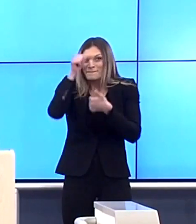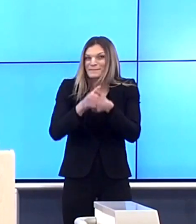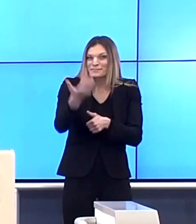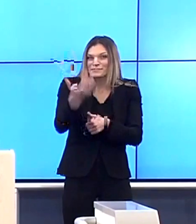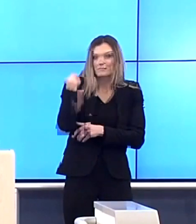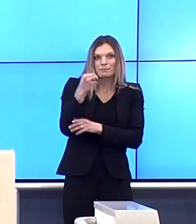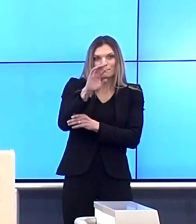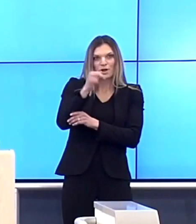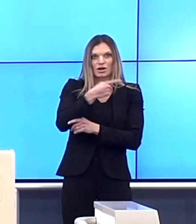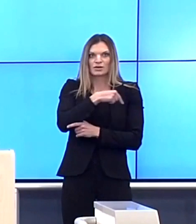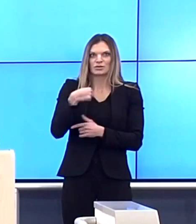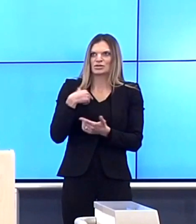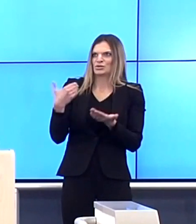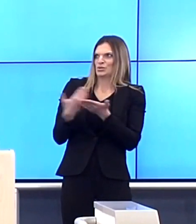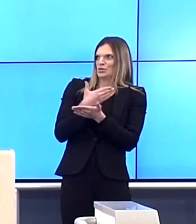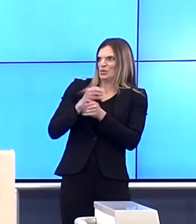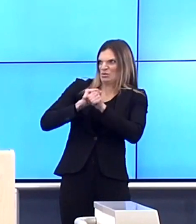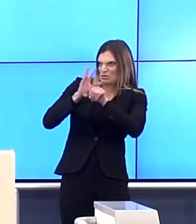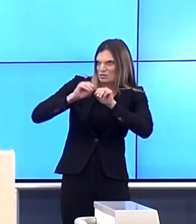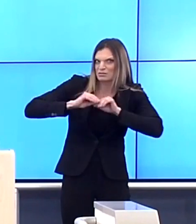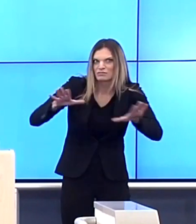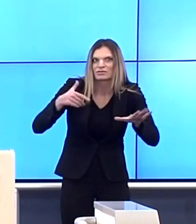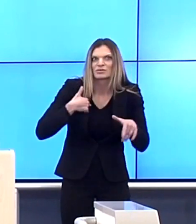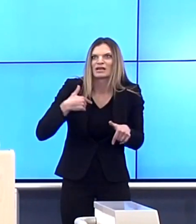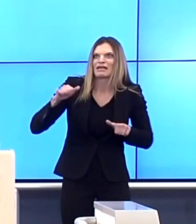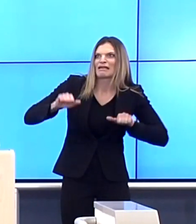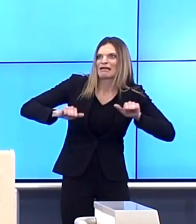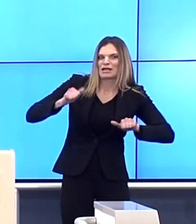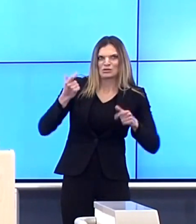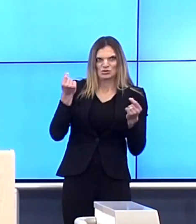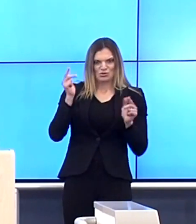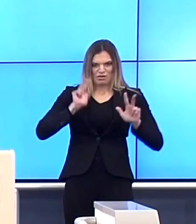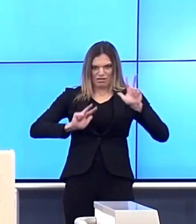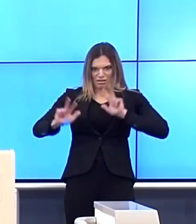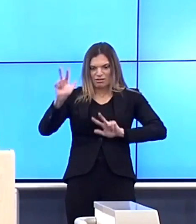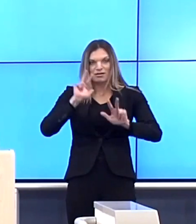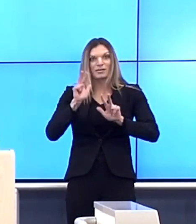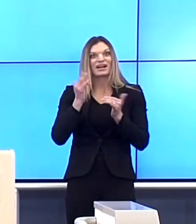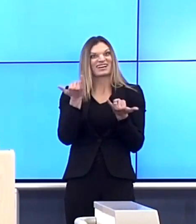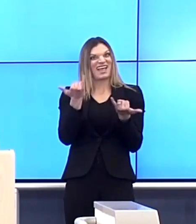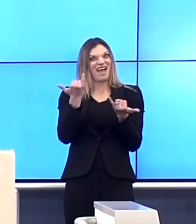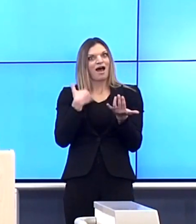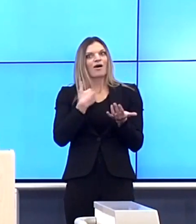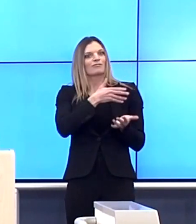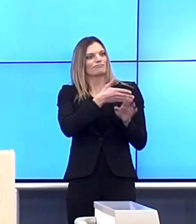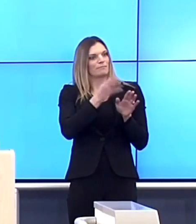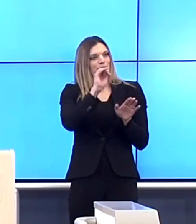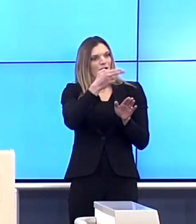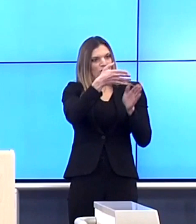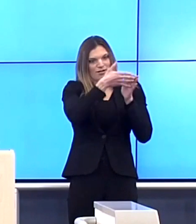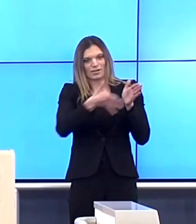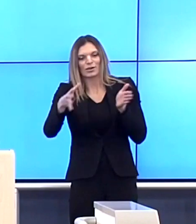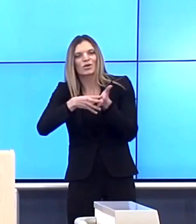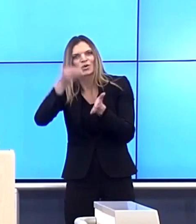WE NEED TO REMEMBER, BACK IN H, THE WAS A LOT THAT WE H, THE WAS A LOT THAT WE DIDN’T KNOW ABOUT COVID-19. DIDN’T KNOW ABOUT COVID-19. AND WE NOW KNOW THAT WEARING A